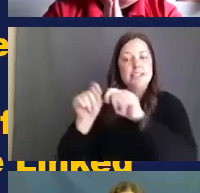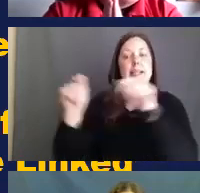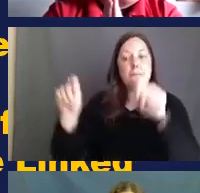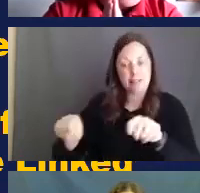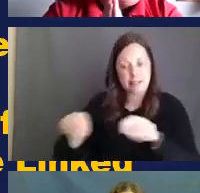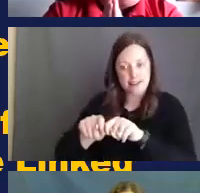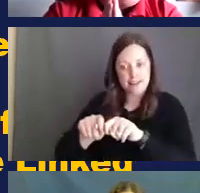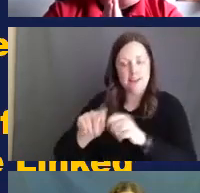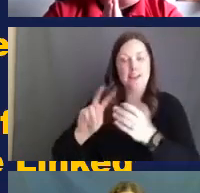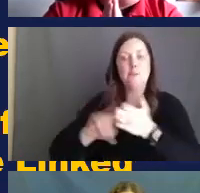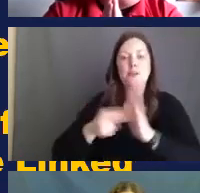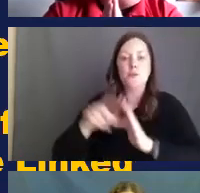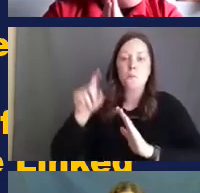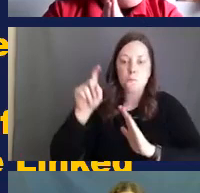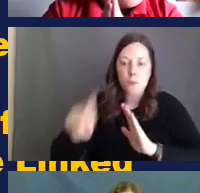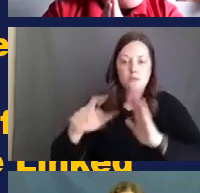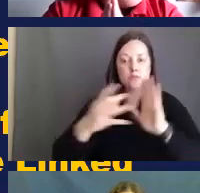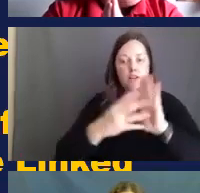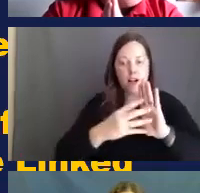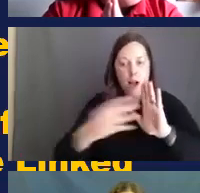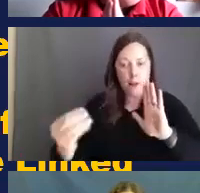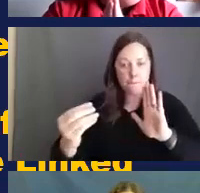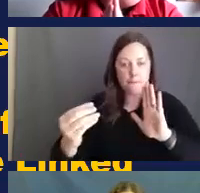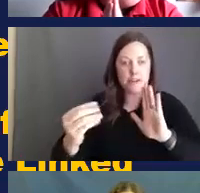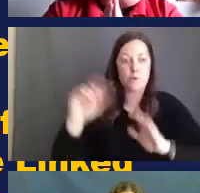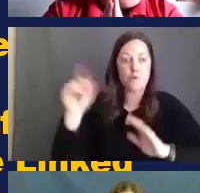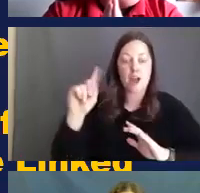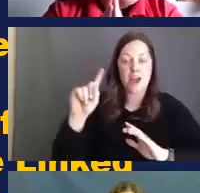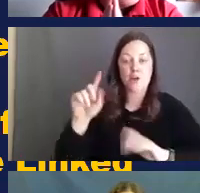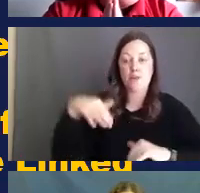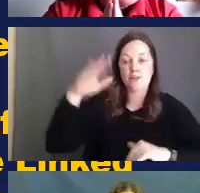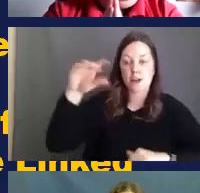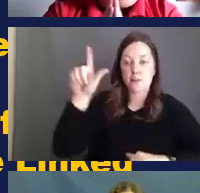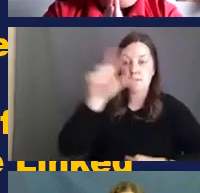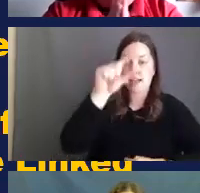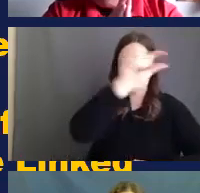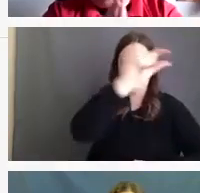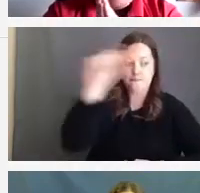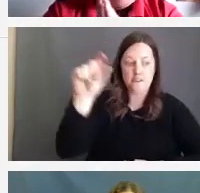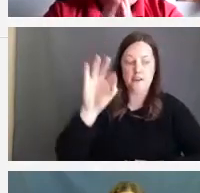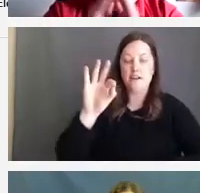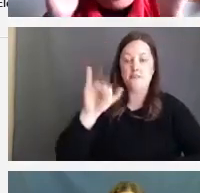it has pages, sub page components for us.